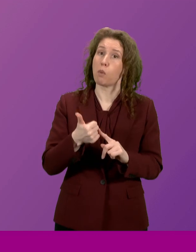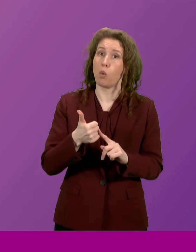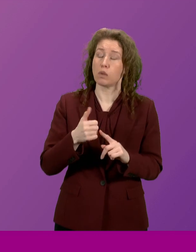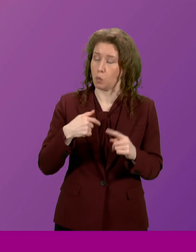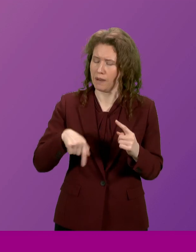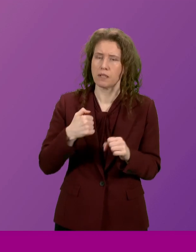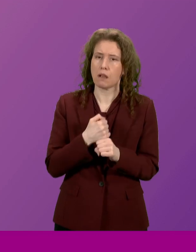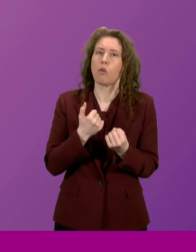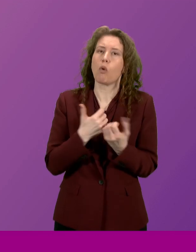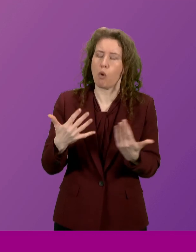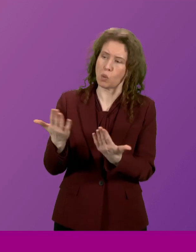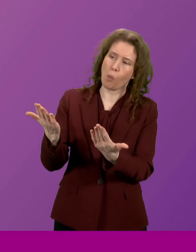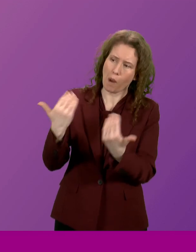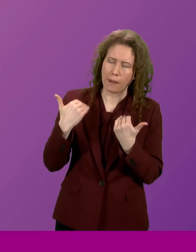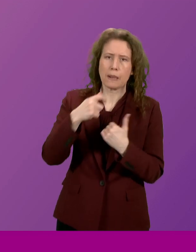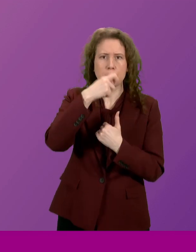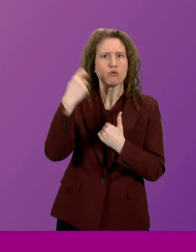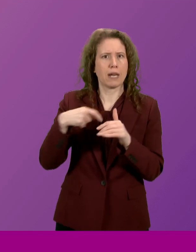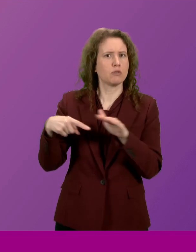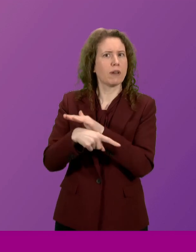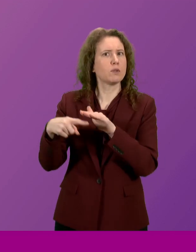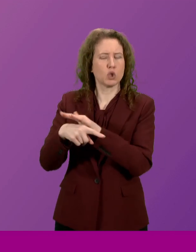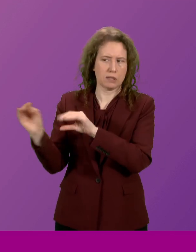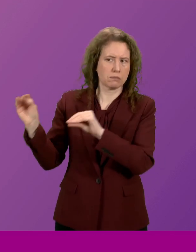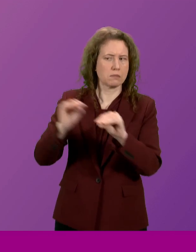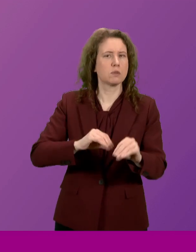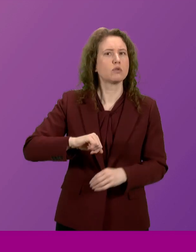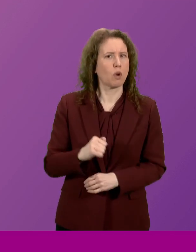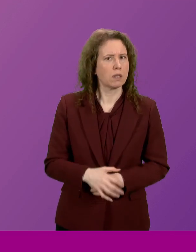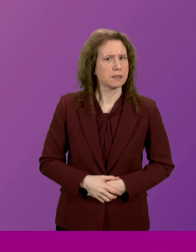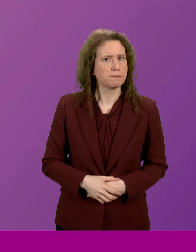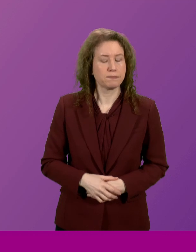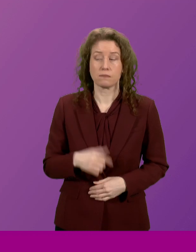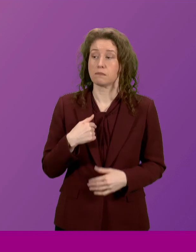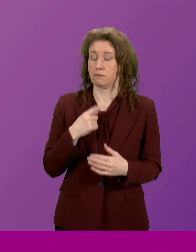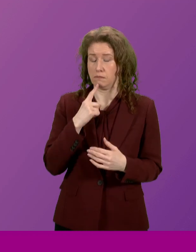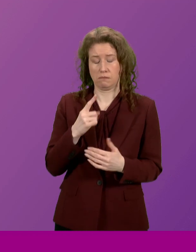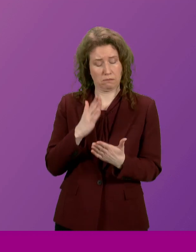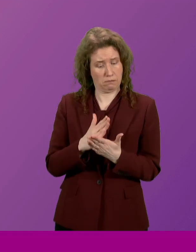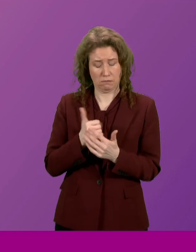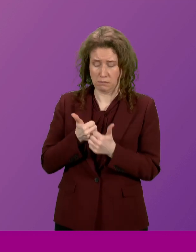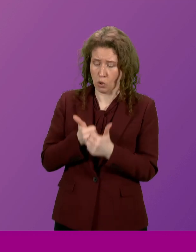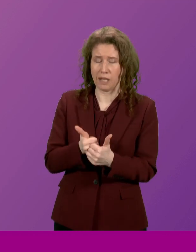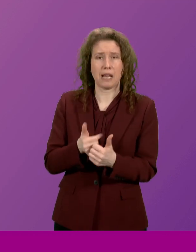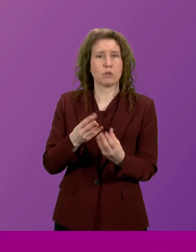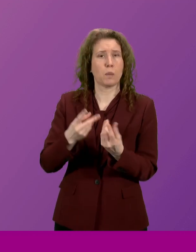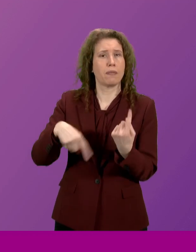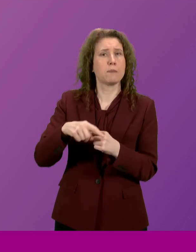a lot to welcome Ukrainian refugees to Scotland. I express our solidarity with them and indicate